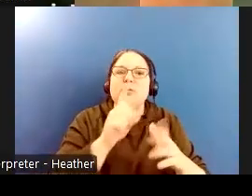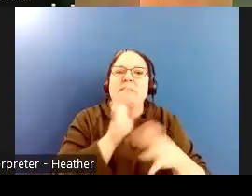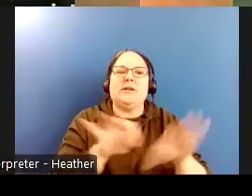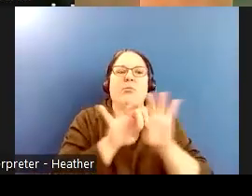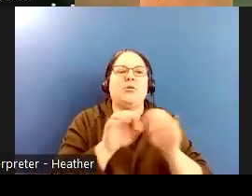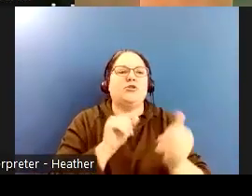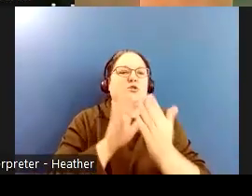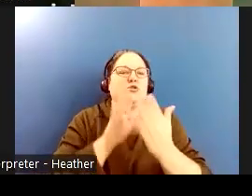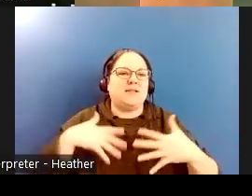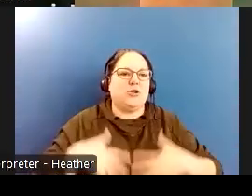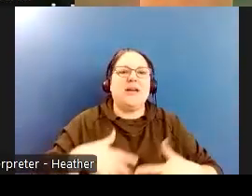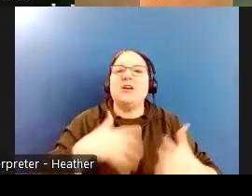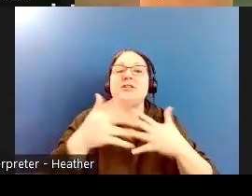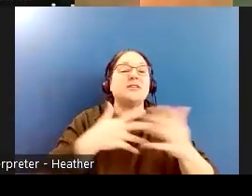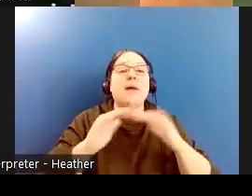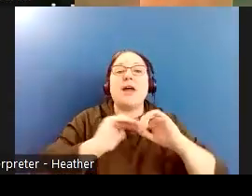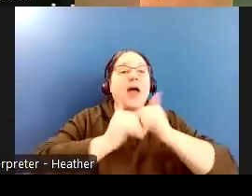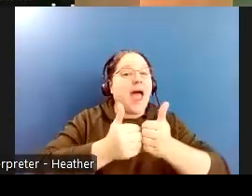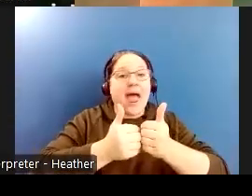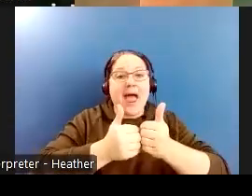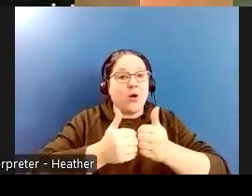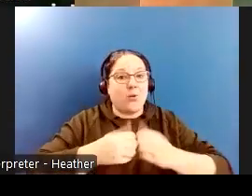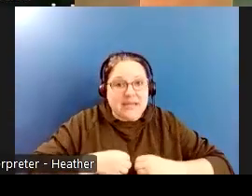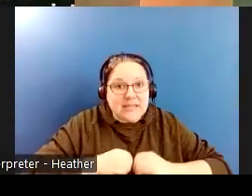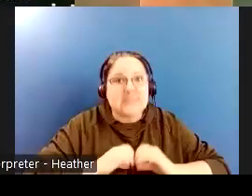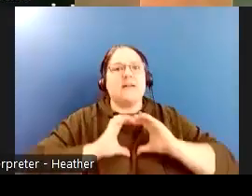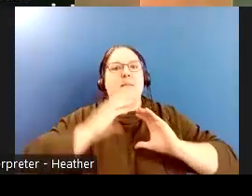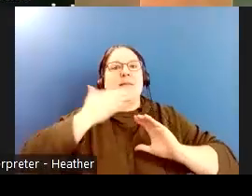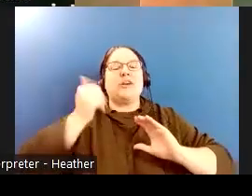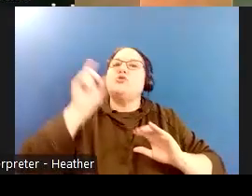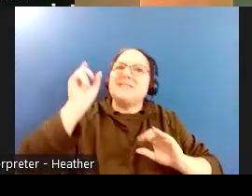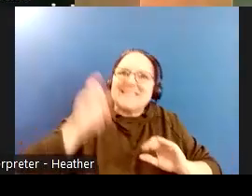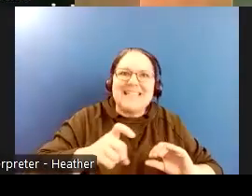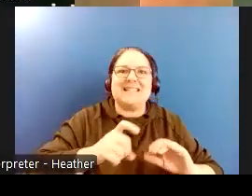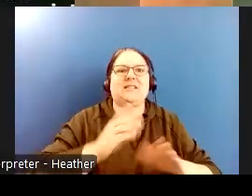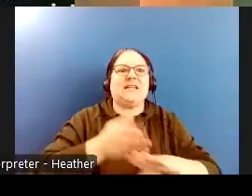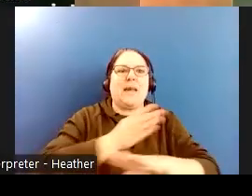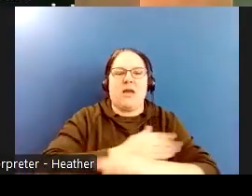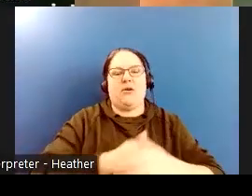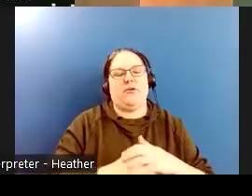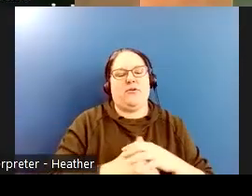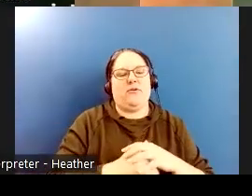Doesn't really matter how the depression gets better. it just needs to get better.